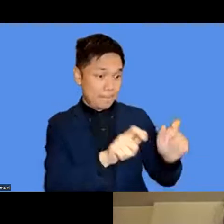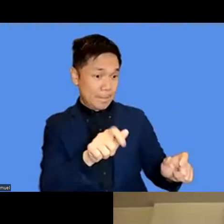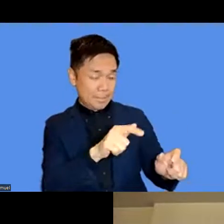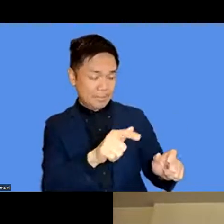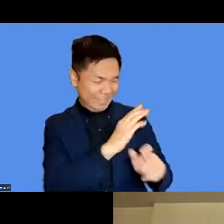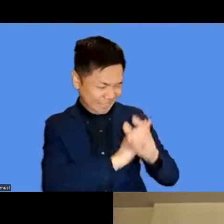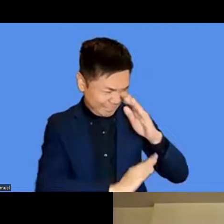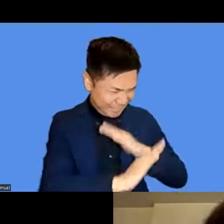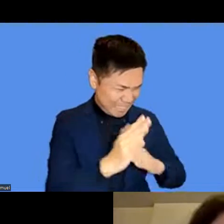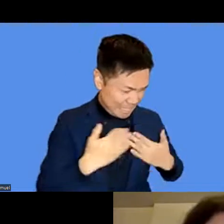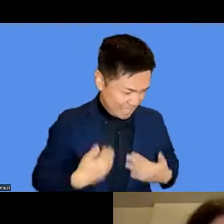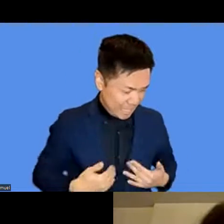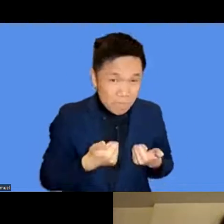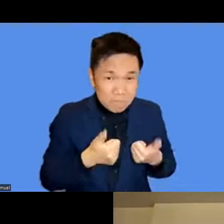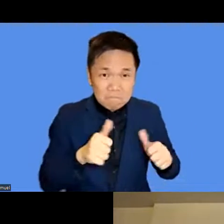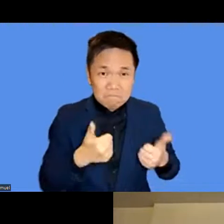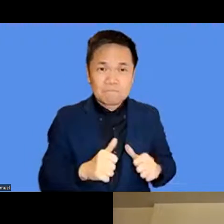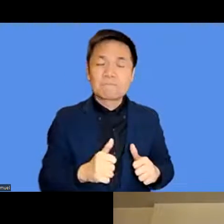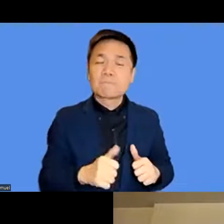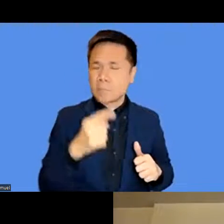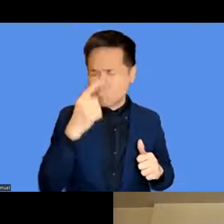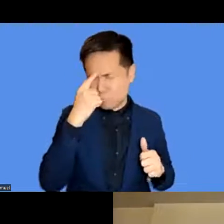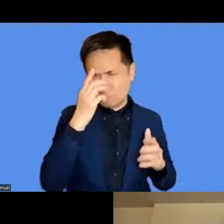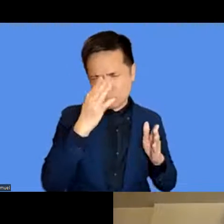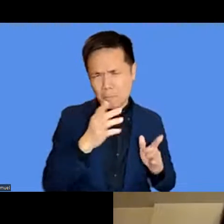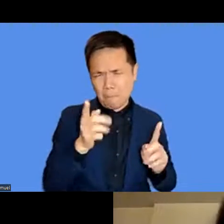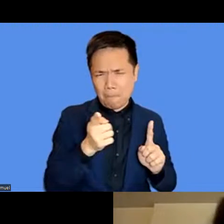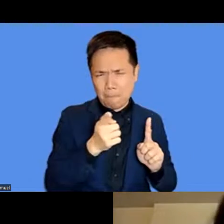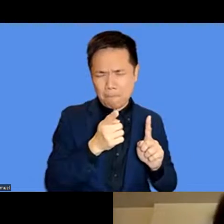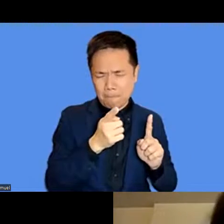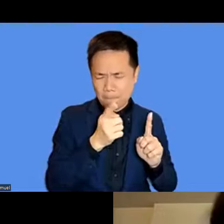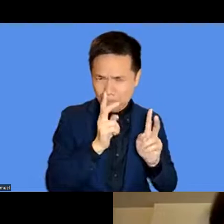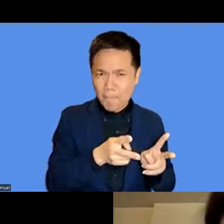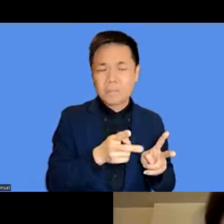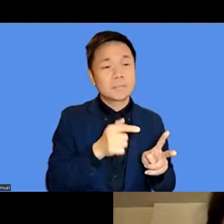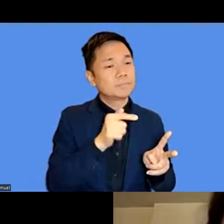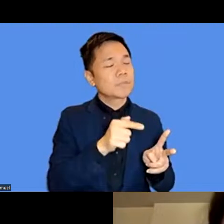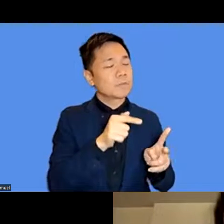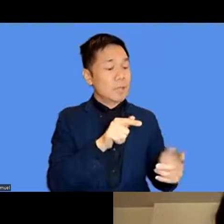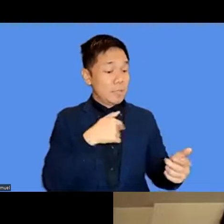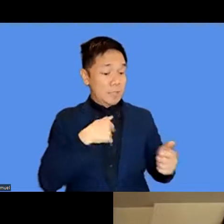This could be very important to connect with the citizen generated data by OPDs because